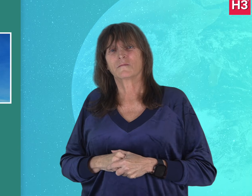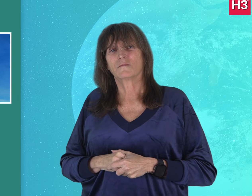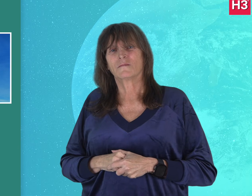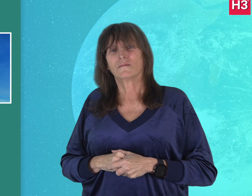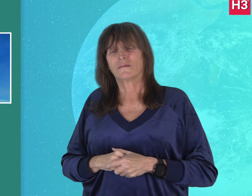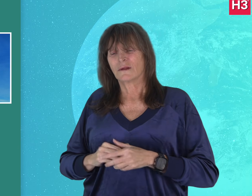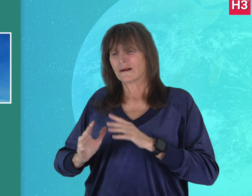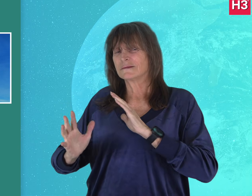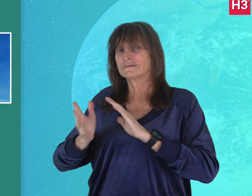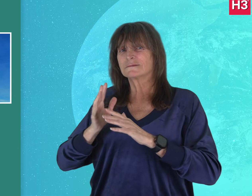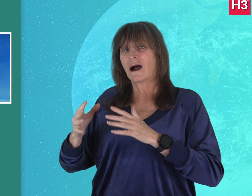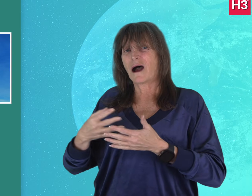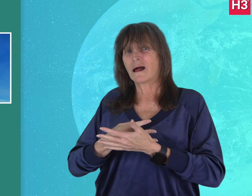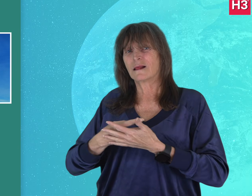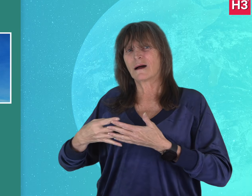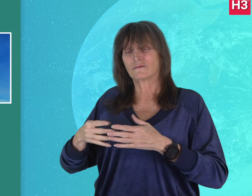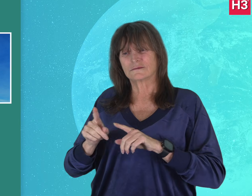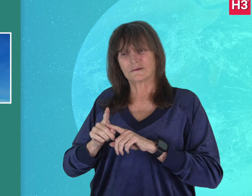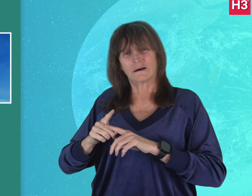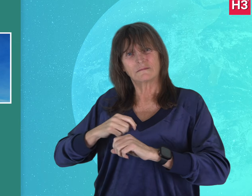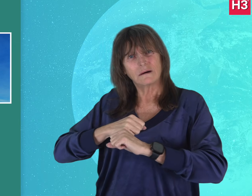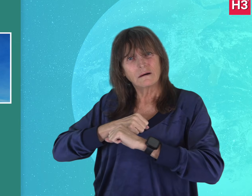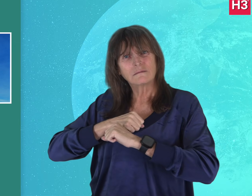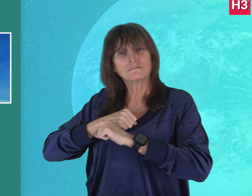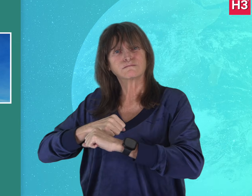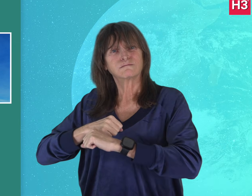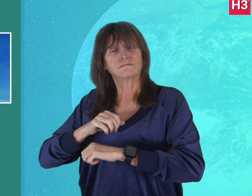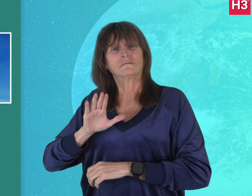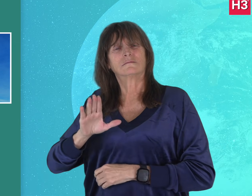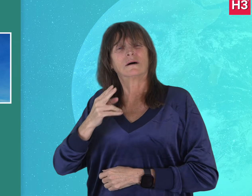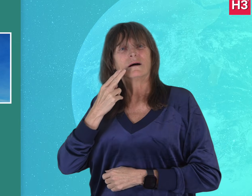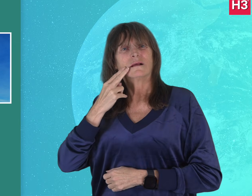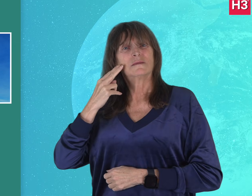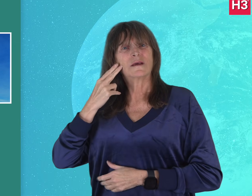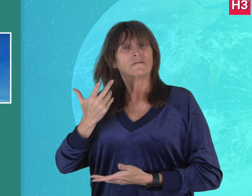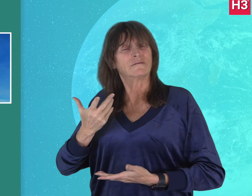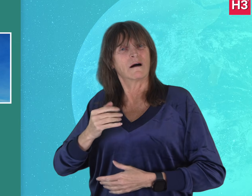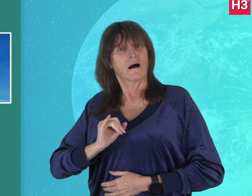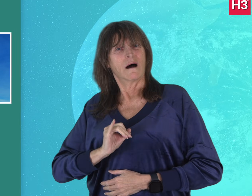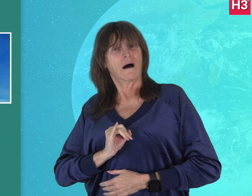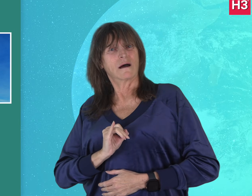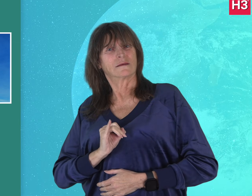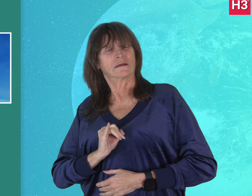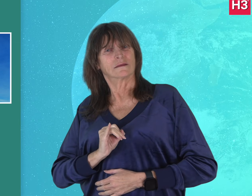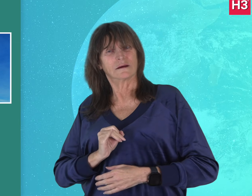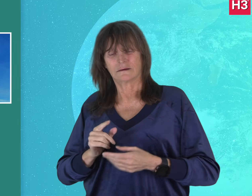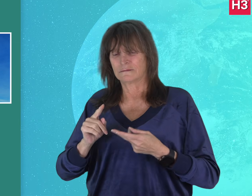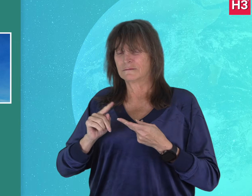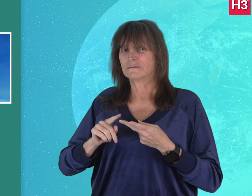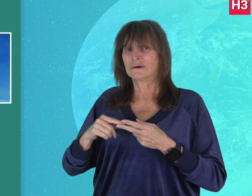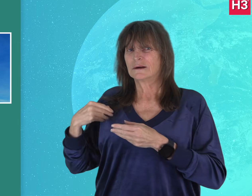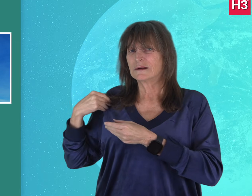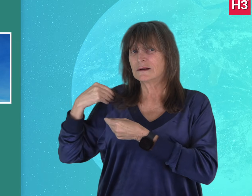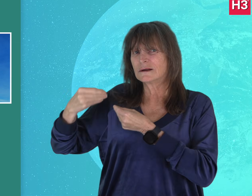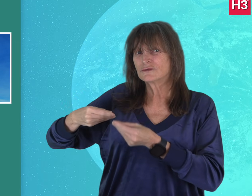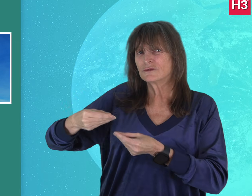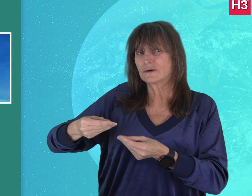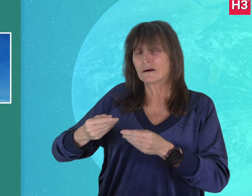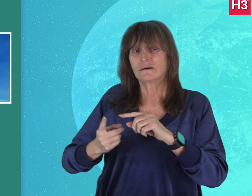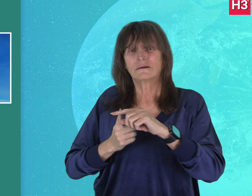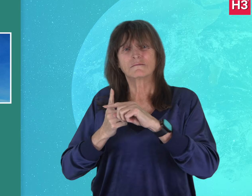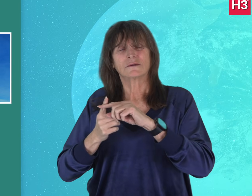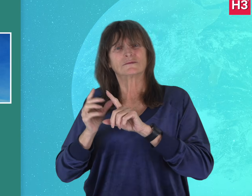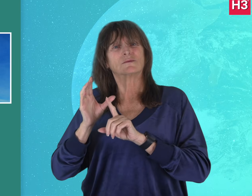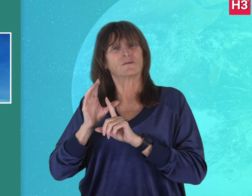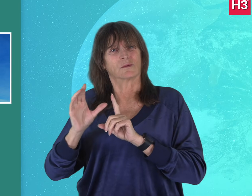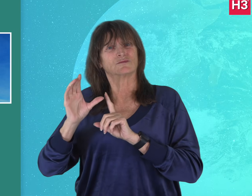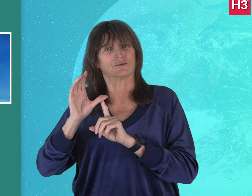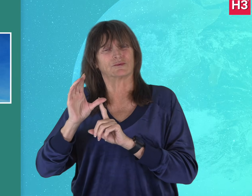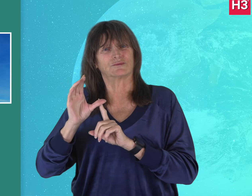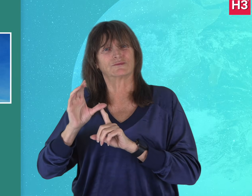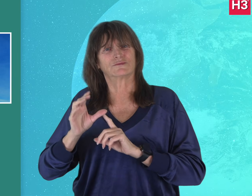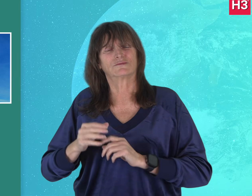linguistic minority. Sign languages protect Deaf identity, history, and culture.